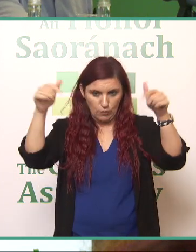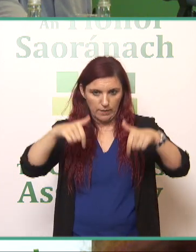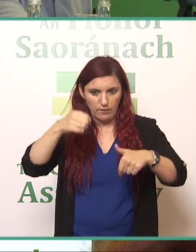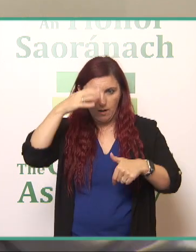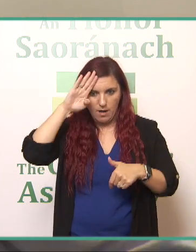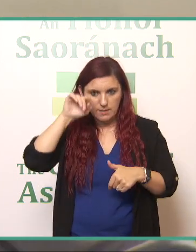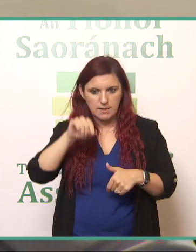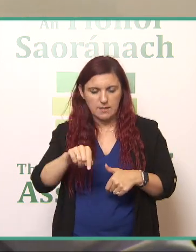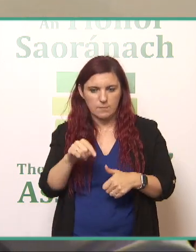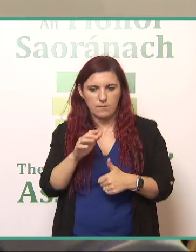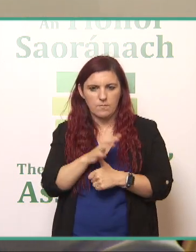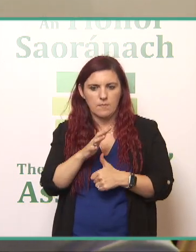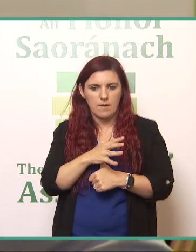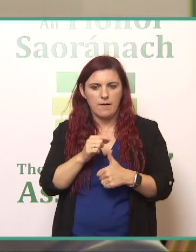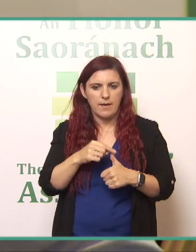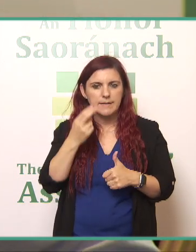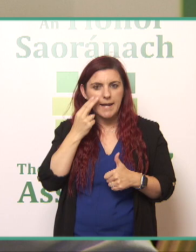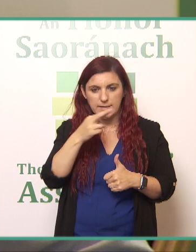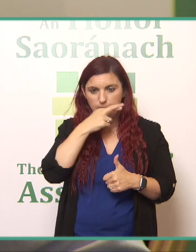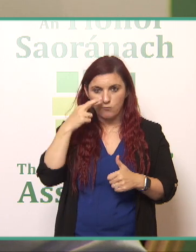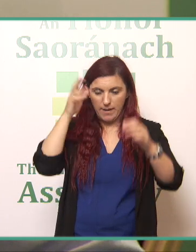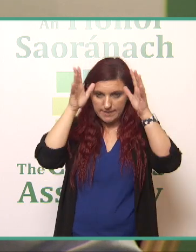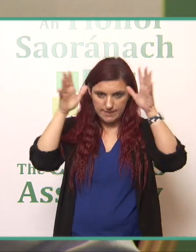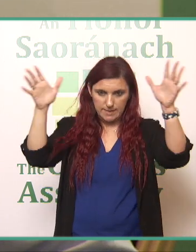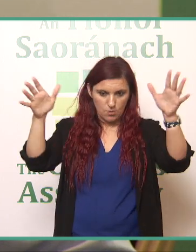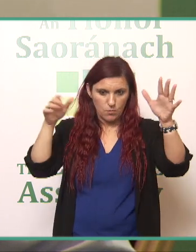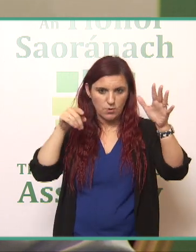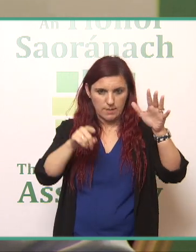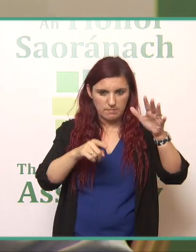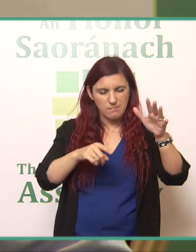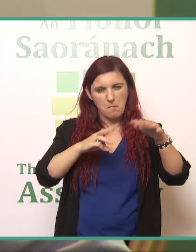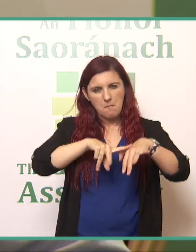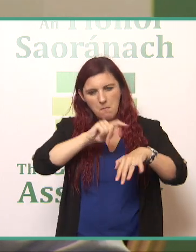basis. We have our native Red Deer which is more or less confined to Killarney to the